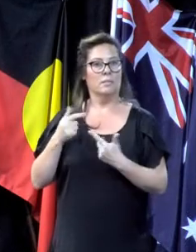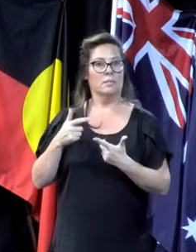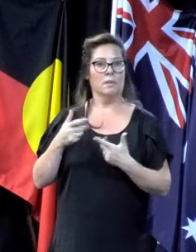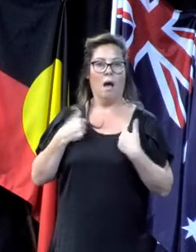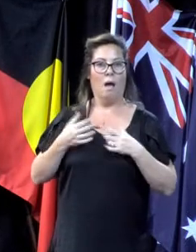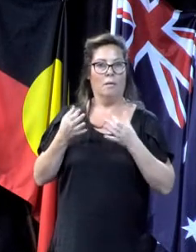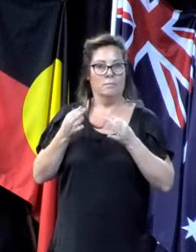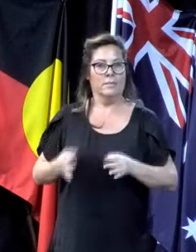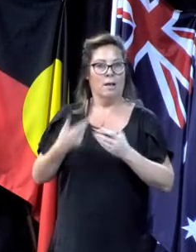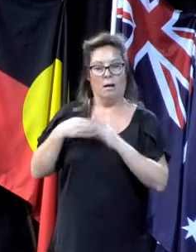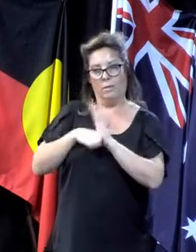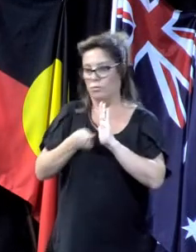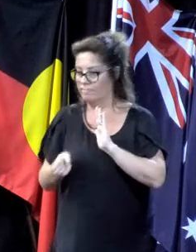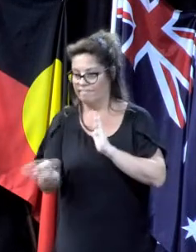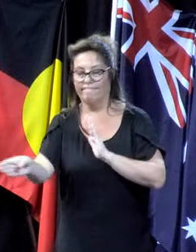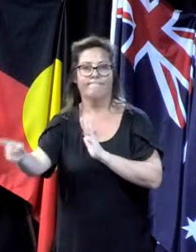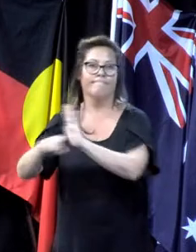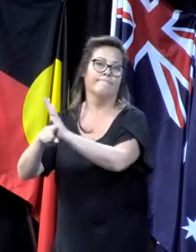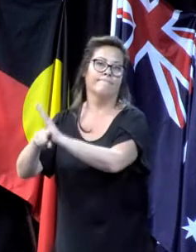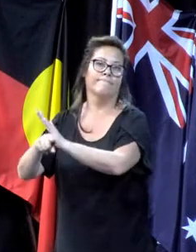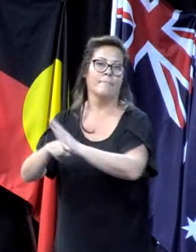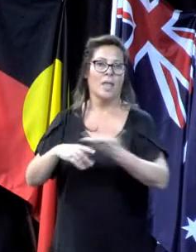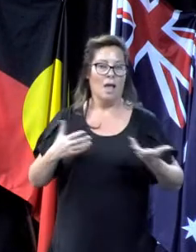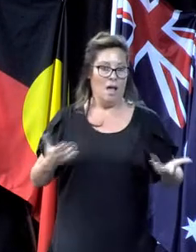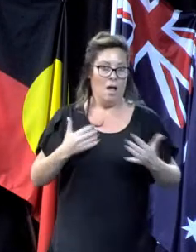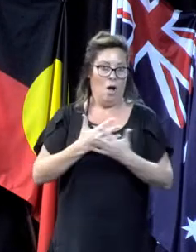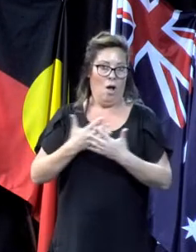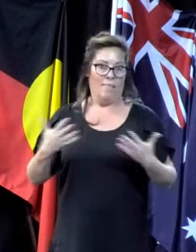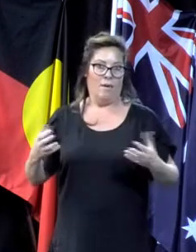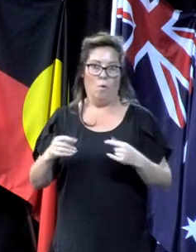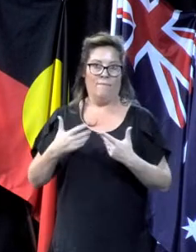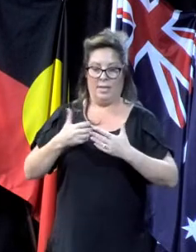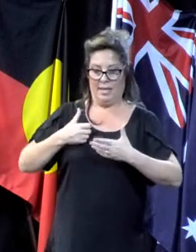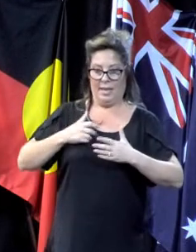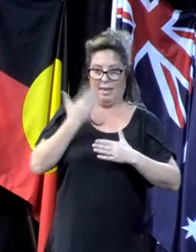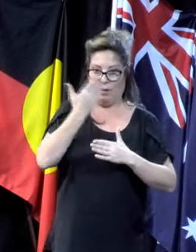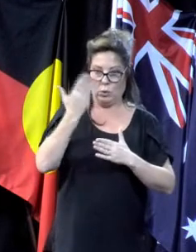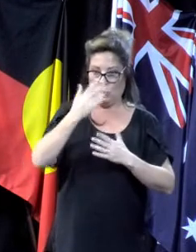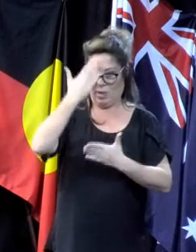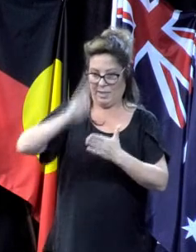and their school experiences I think would help to keep people from going down that track.